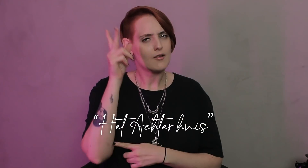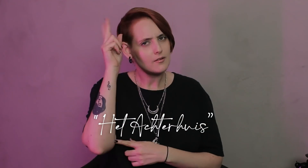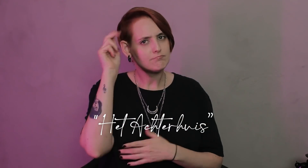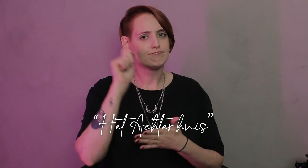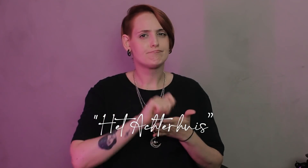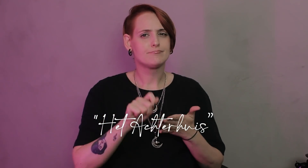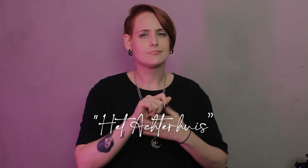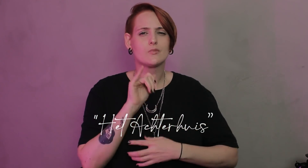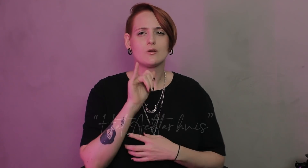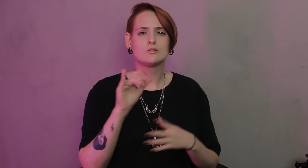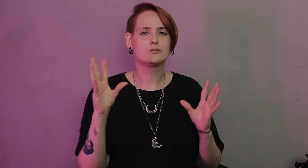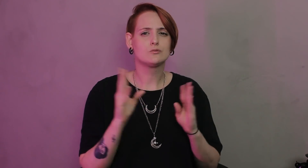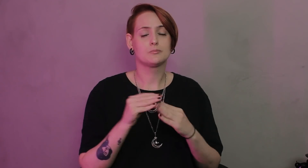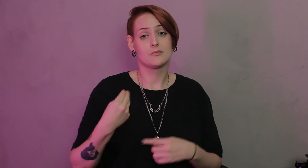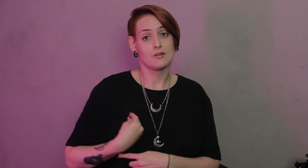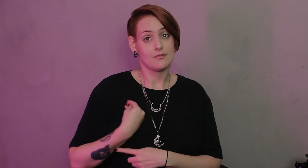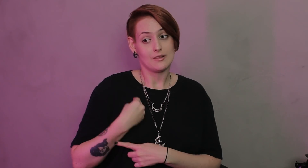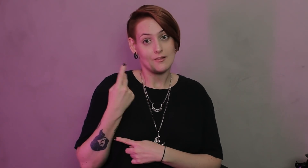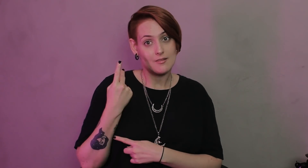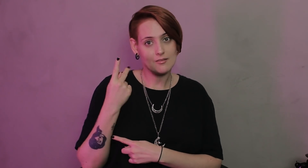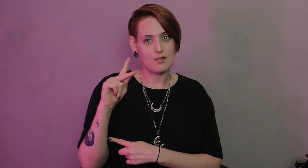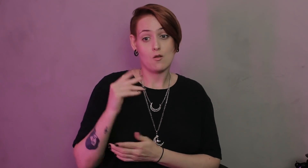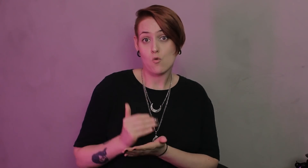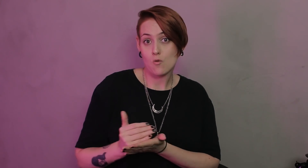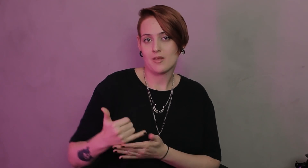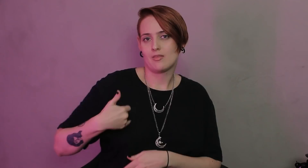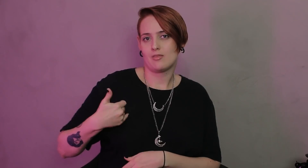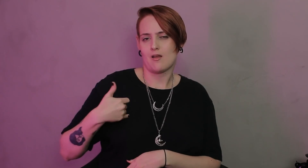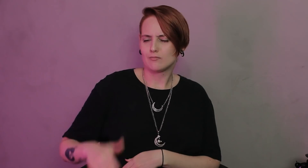giving the title, free translation, "The Secret Annex".